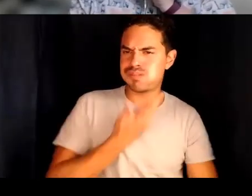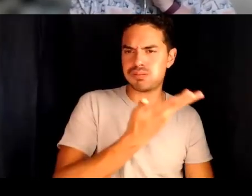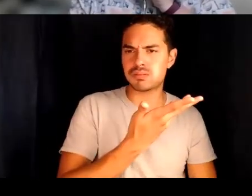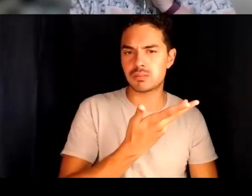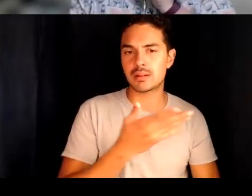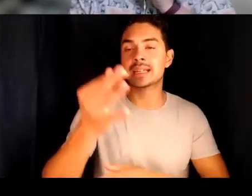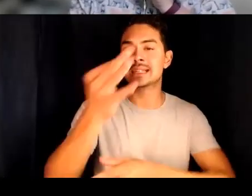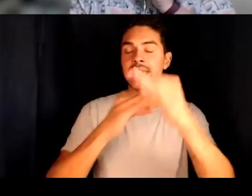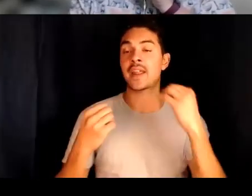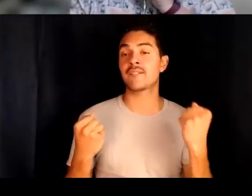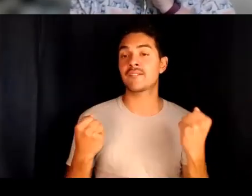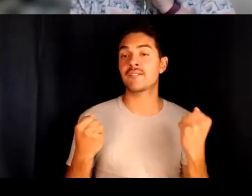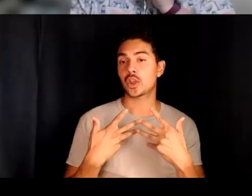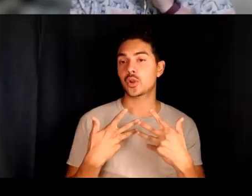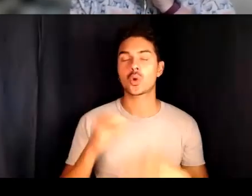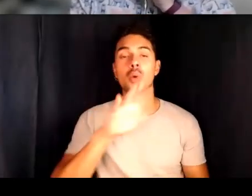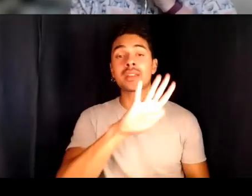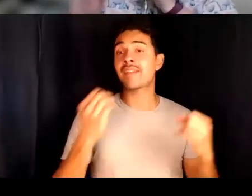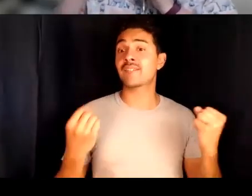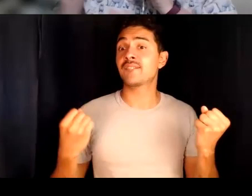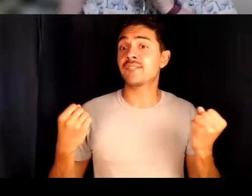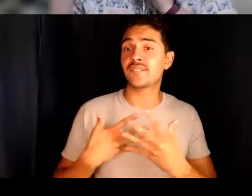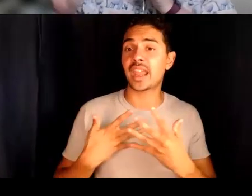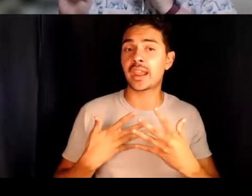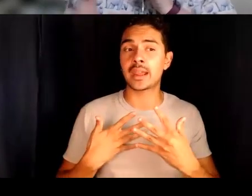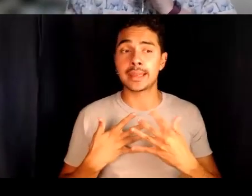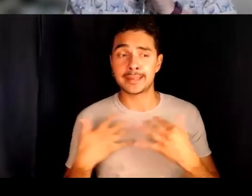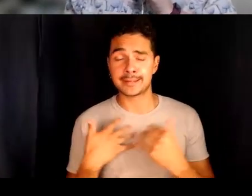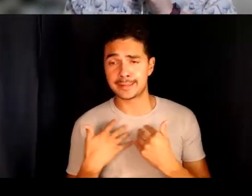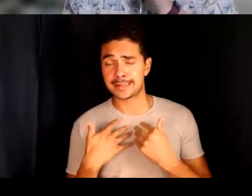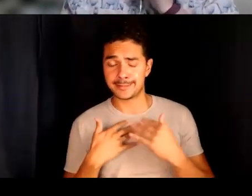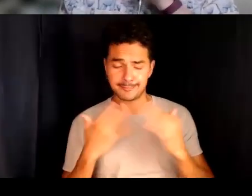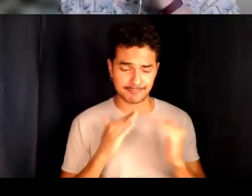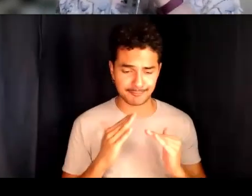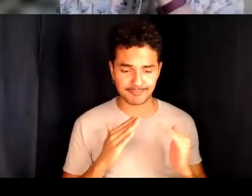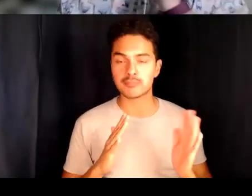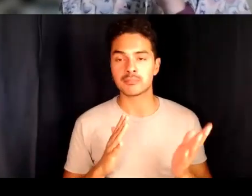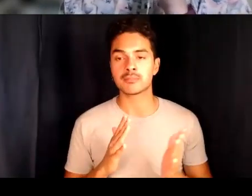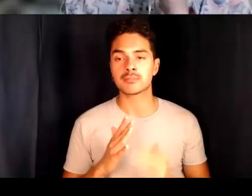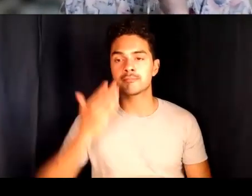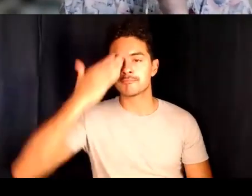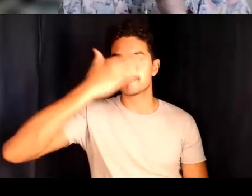or when their fear doesn't look the way that, you know, somebody expects it to look,